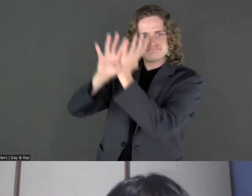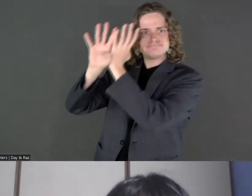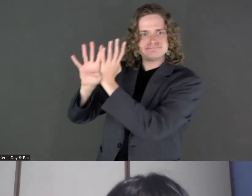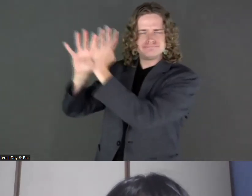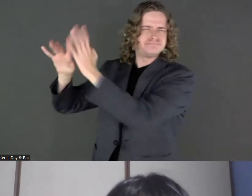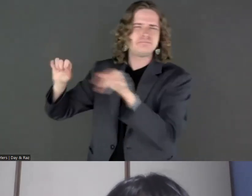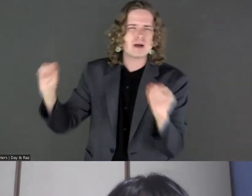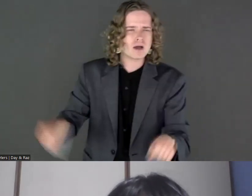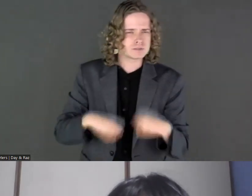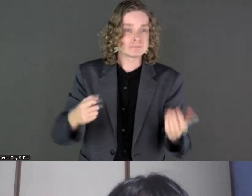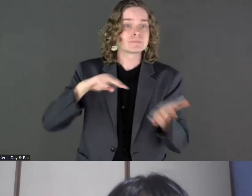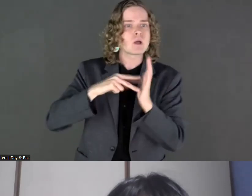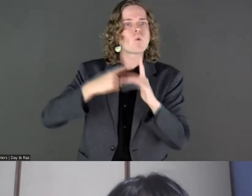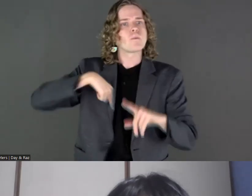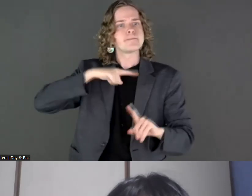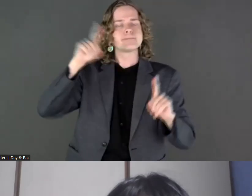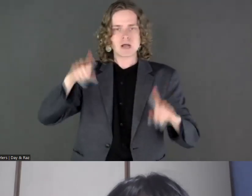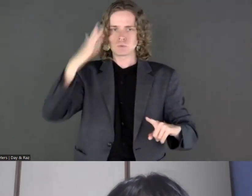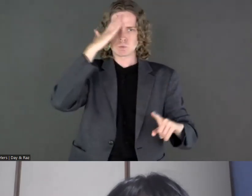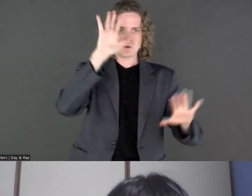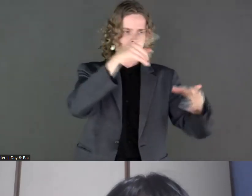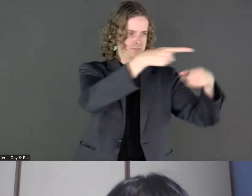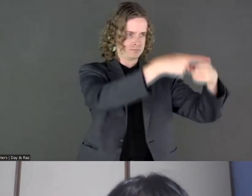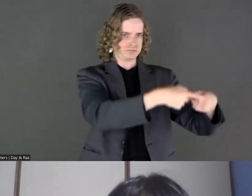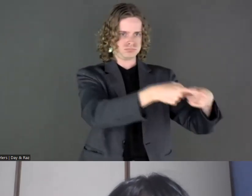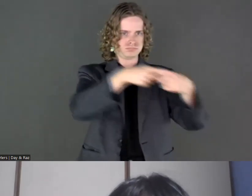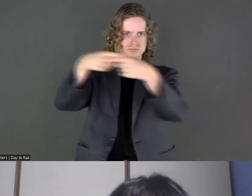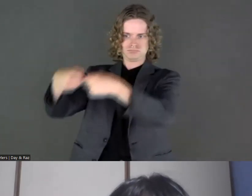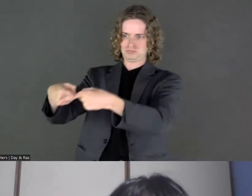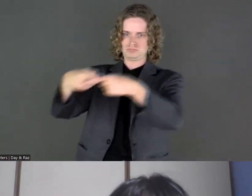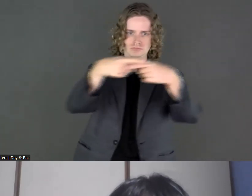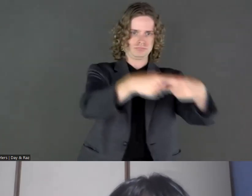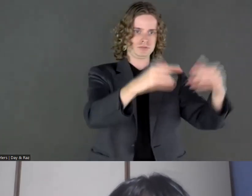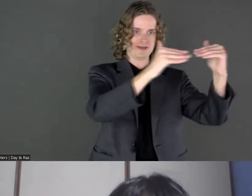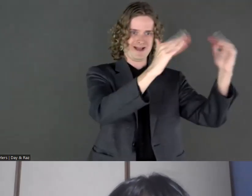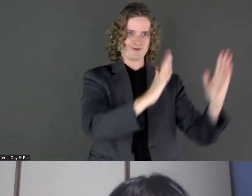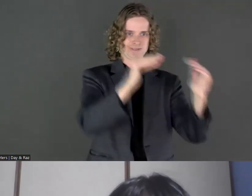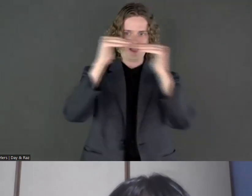And that means that the understanding of disability is different. When we talk about